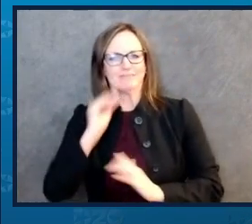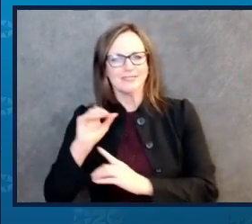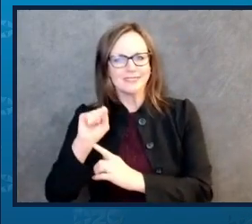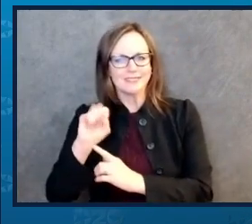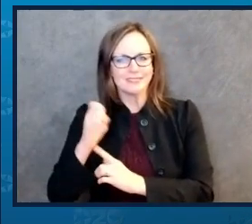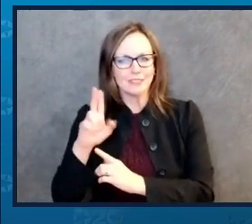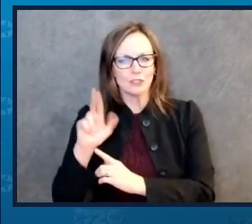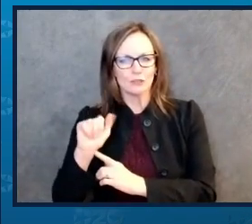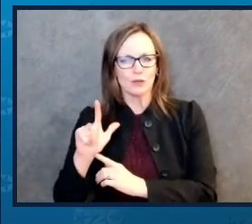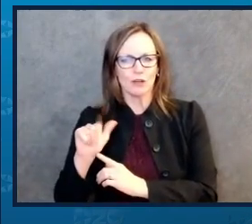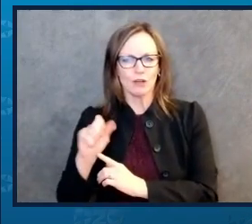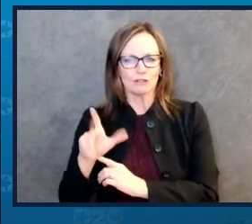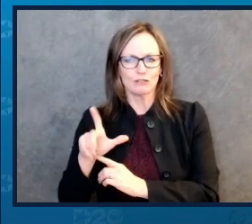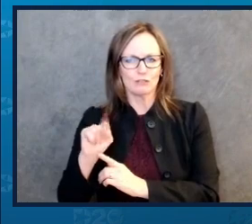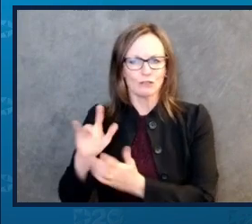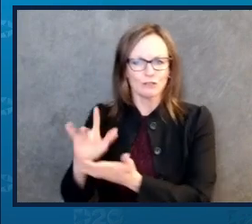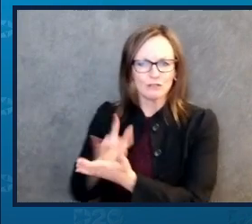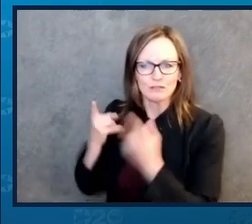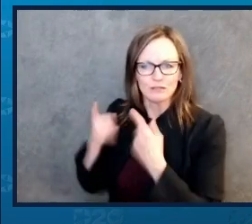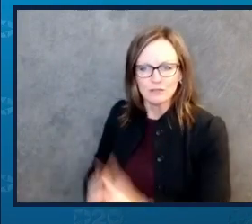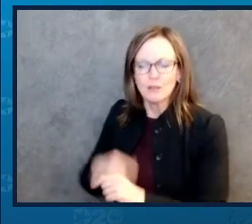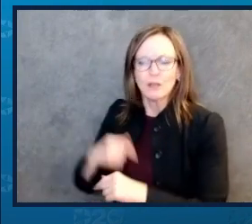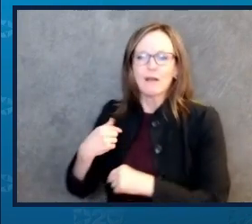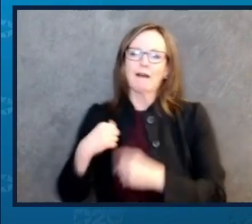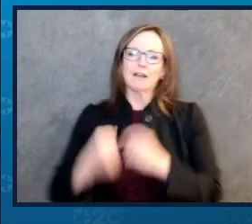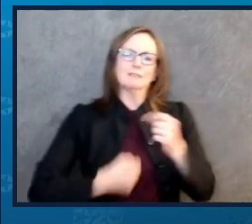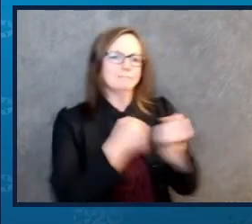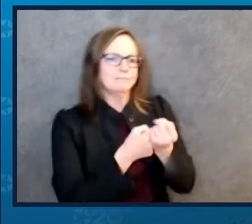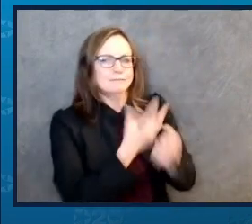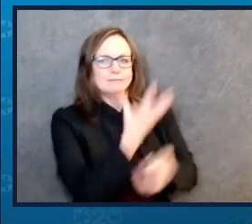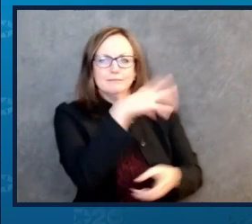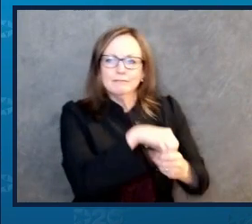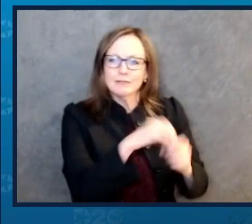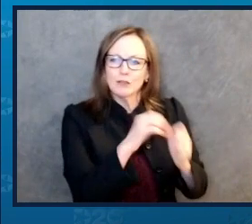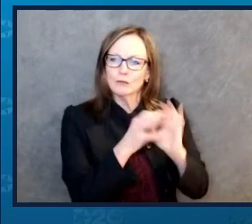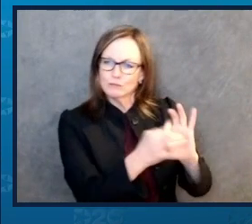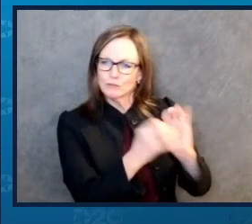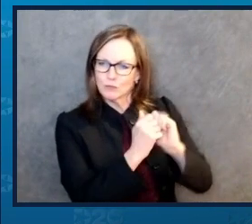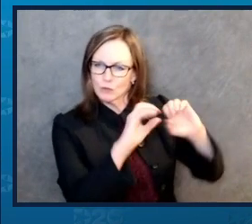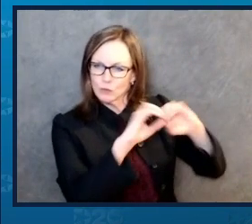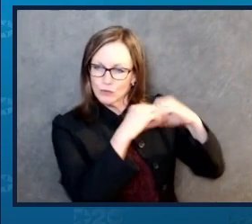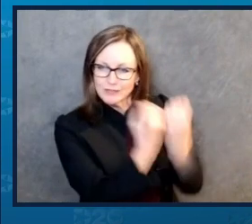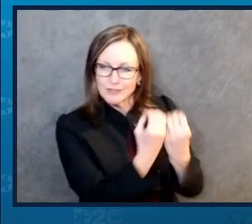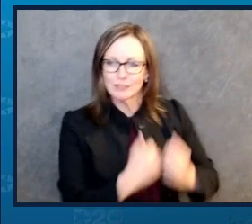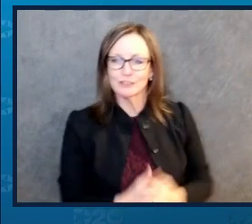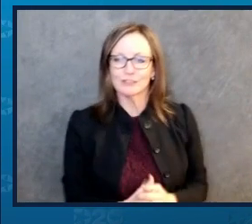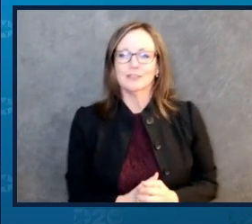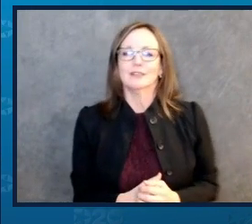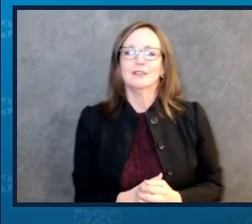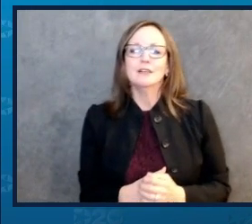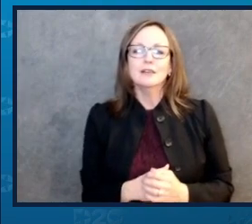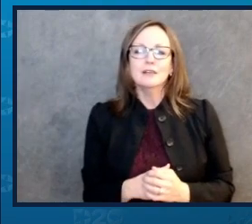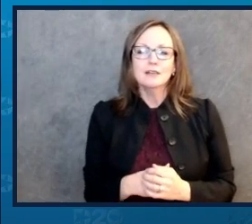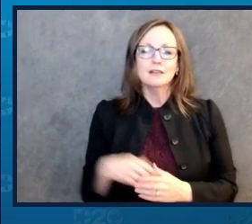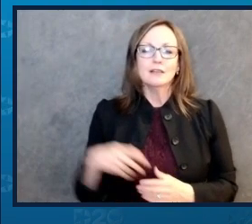I KNOW A PREDATOR WHEN I SEE